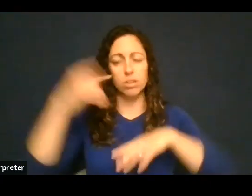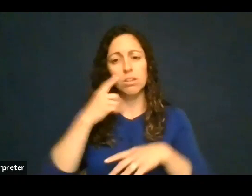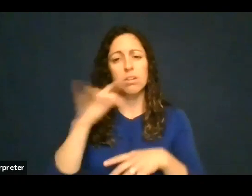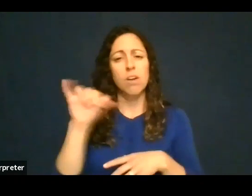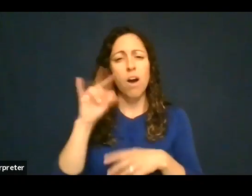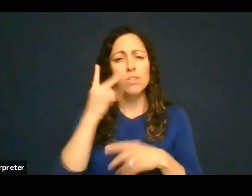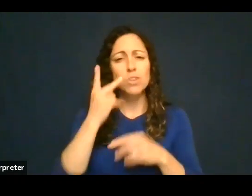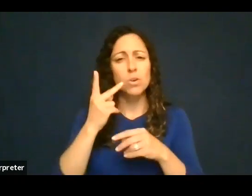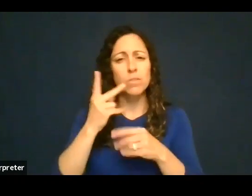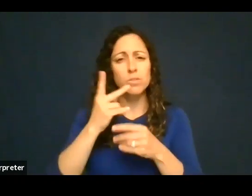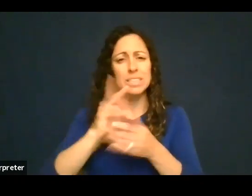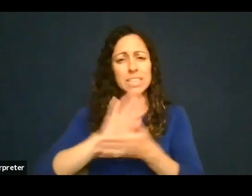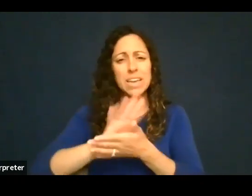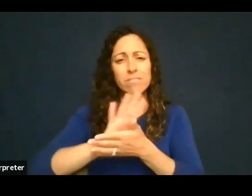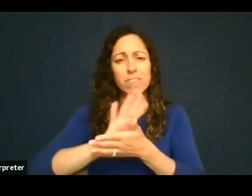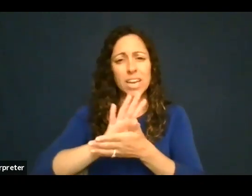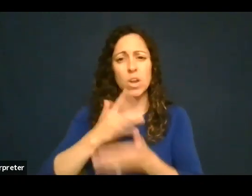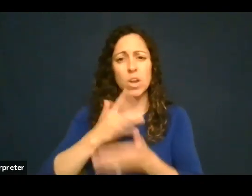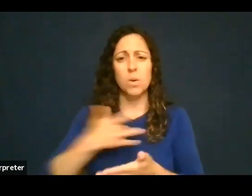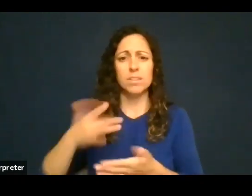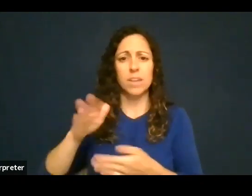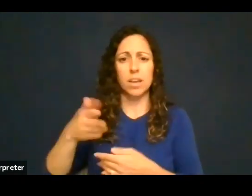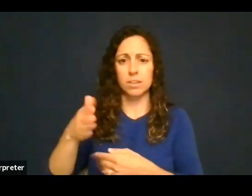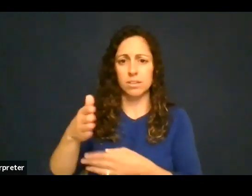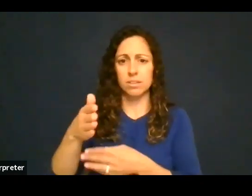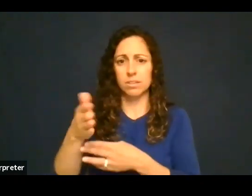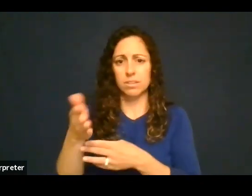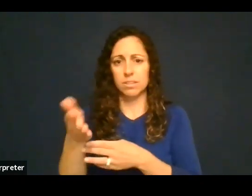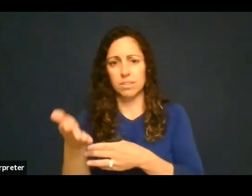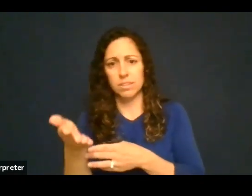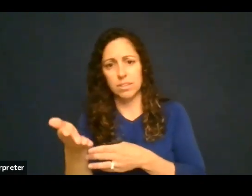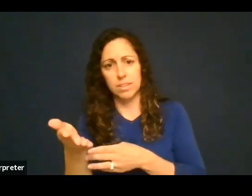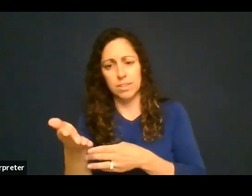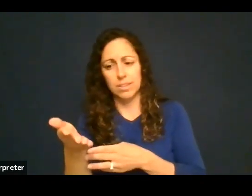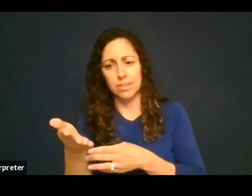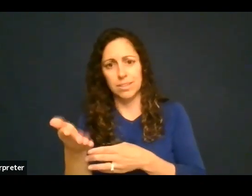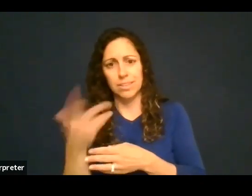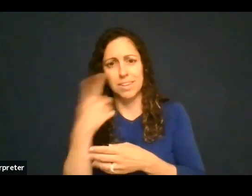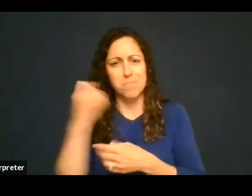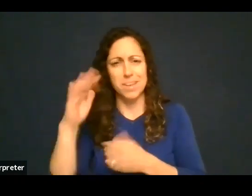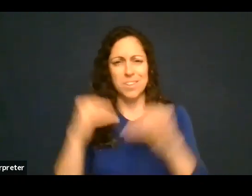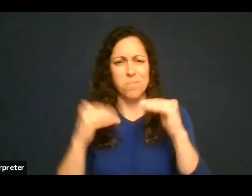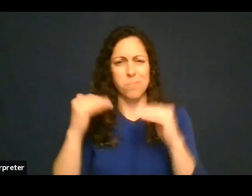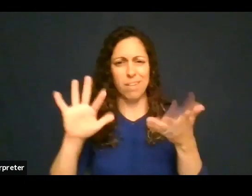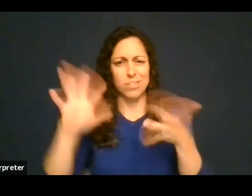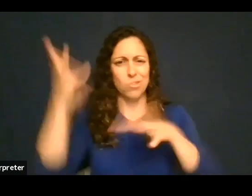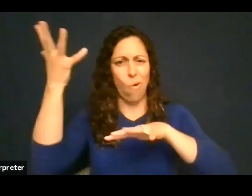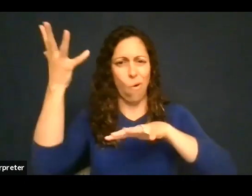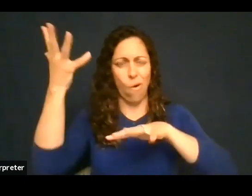due to the balance defects that we're seeing. Now, one thing I noticed-- again, this is observational.